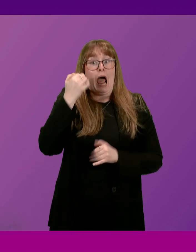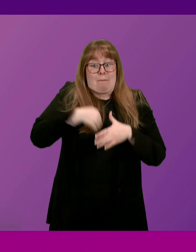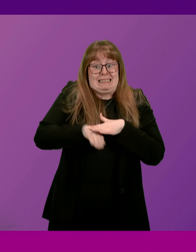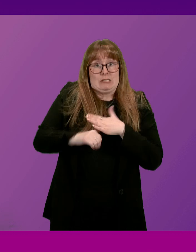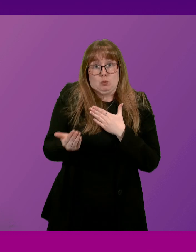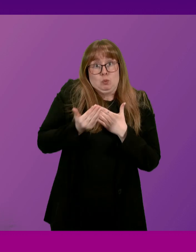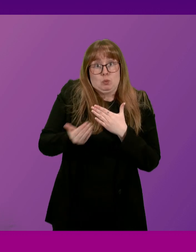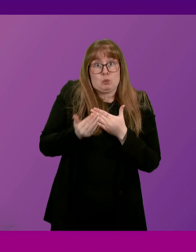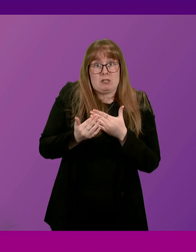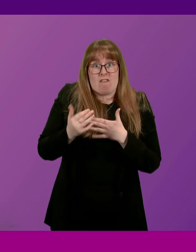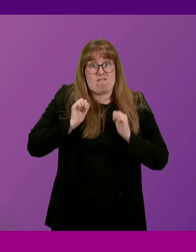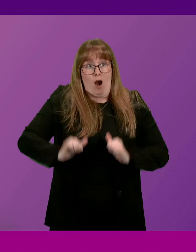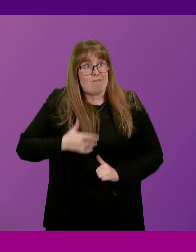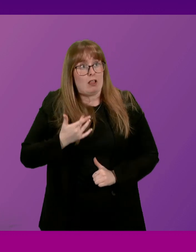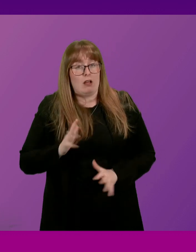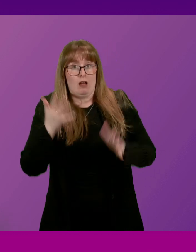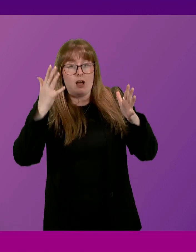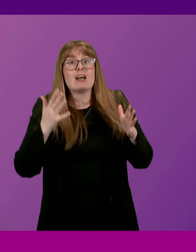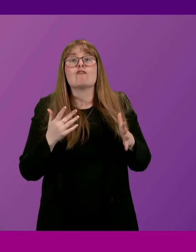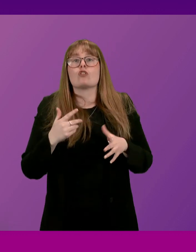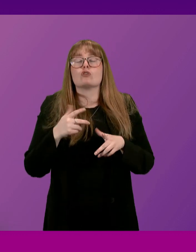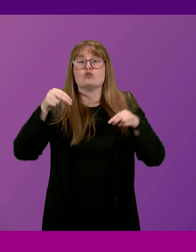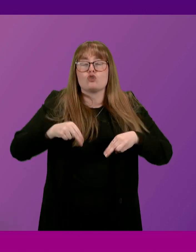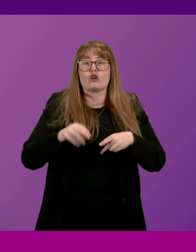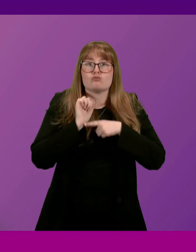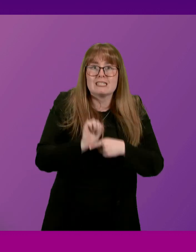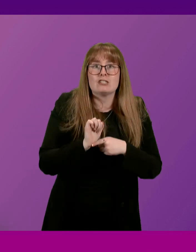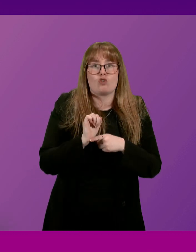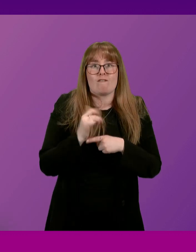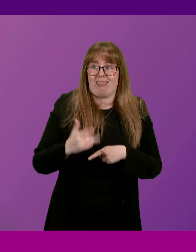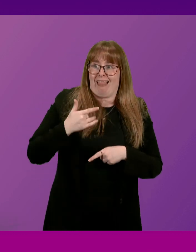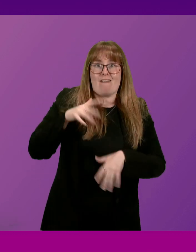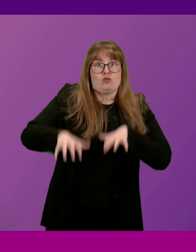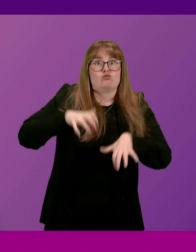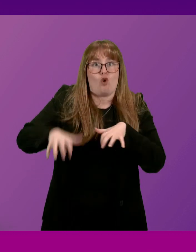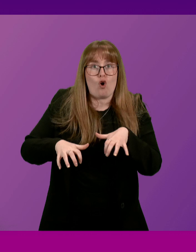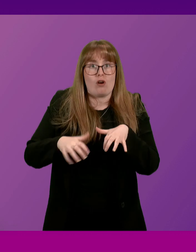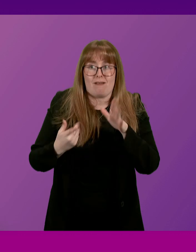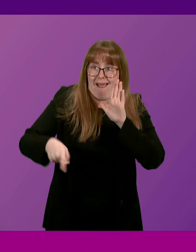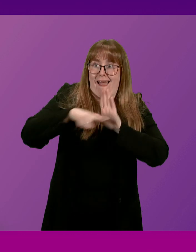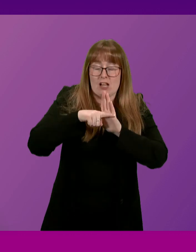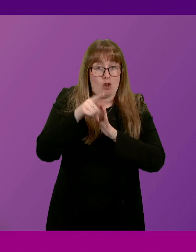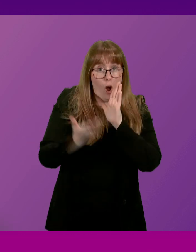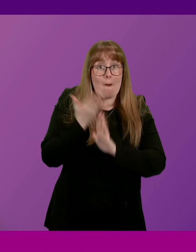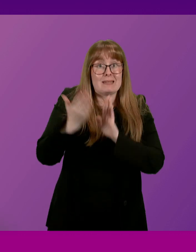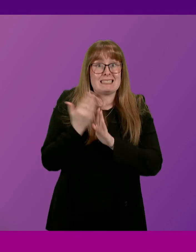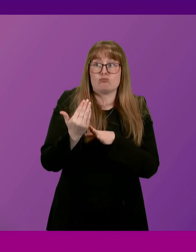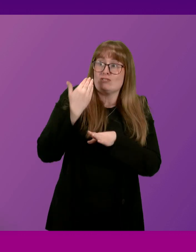given the Dogs Act 2021, which updated and strengthened the previous law?